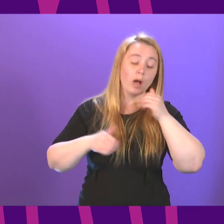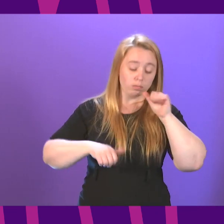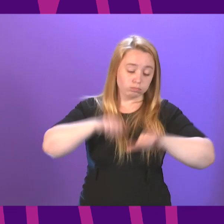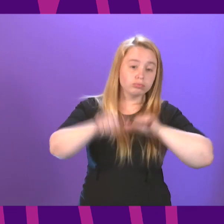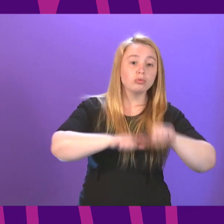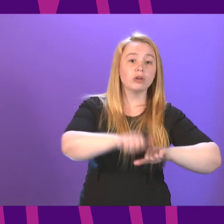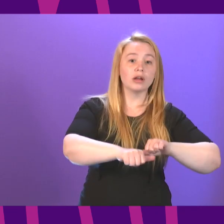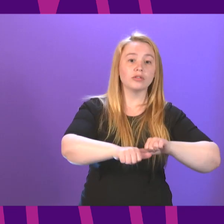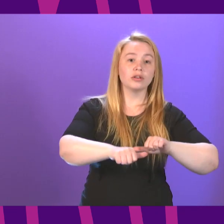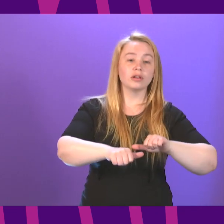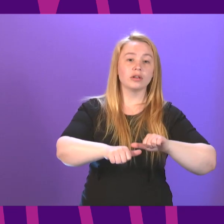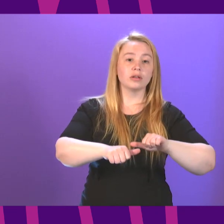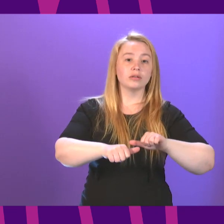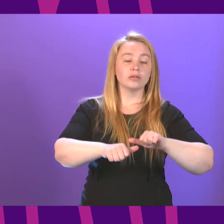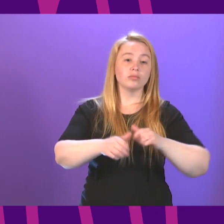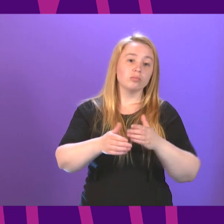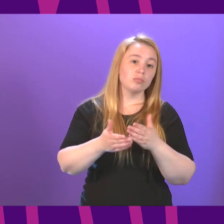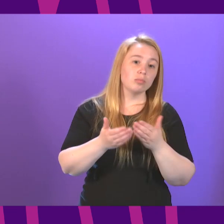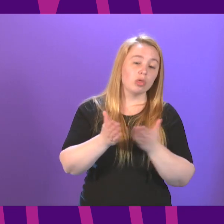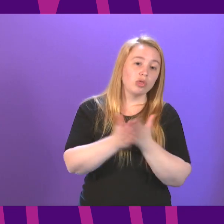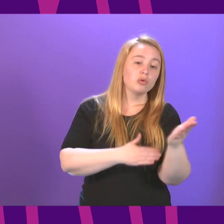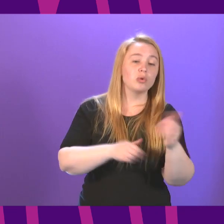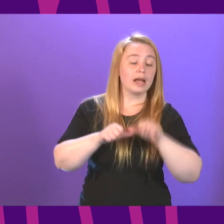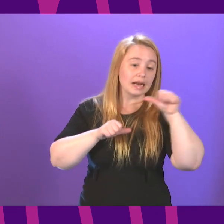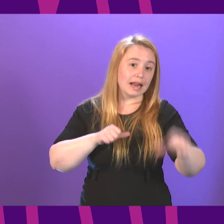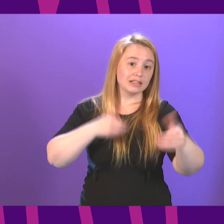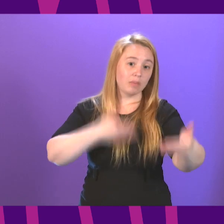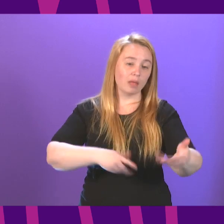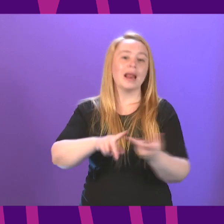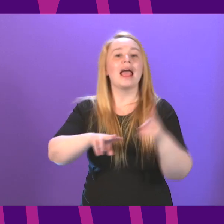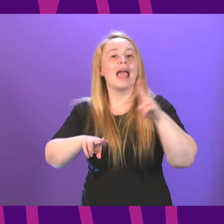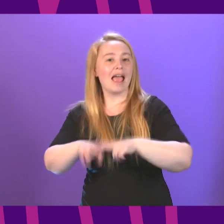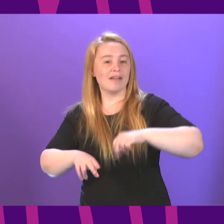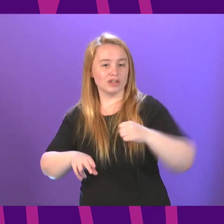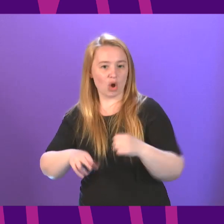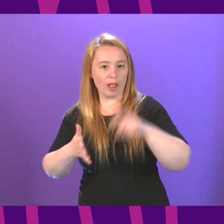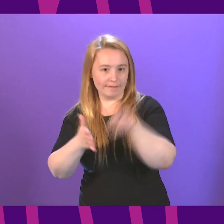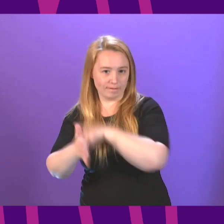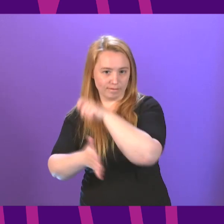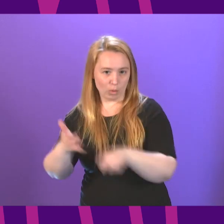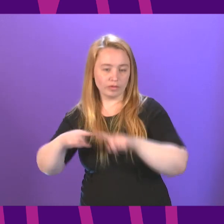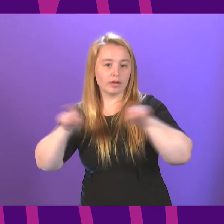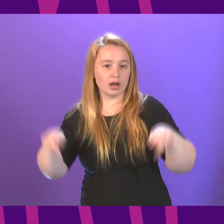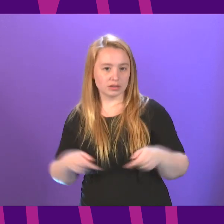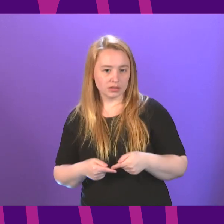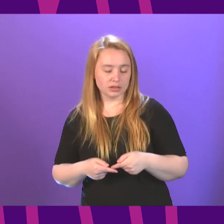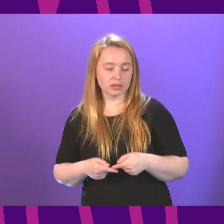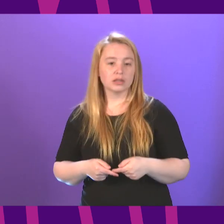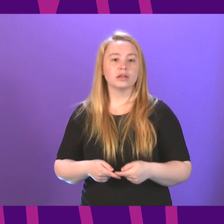in this parliamentary session, I expect us to make significant progress over the next session, if that is what the people of Scotland choose. It is right to prioritise raising attainment and